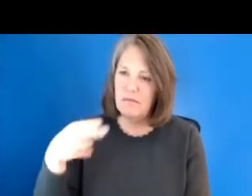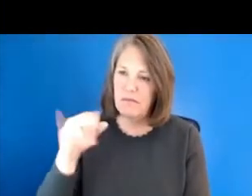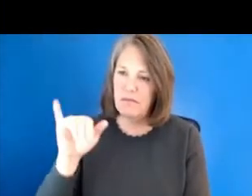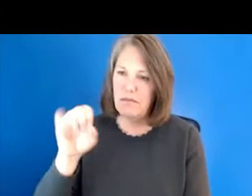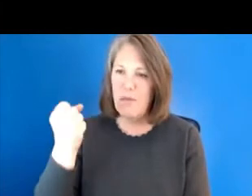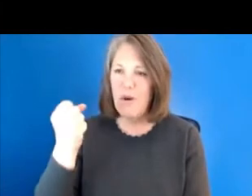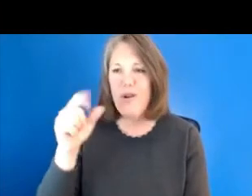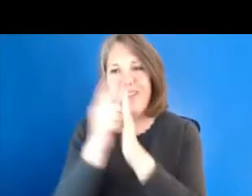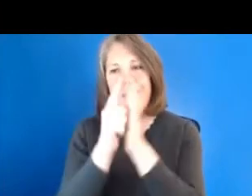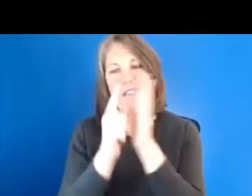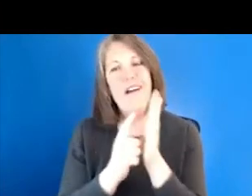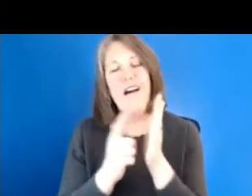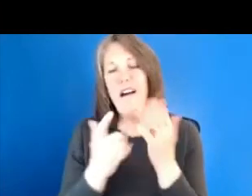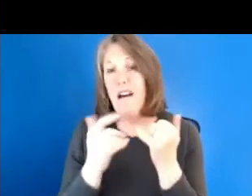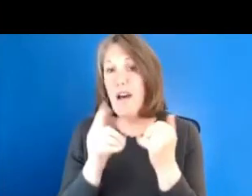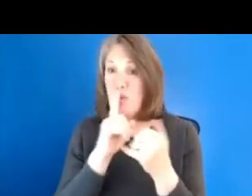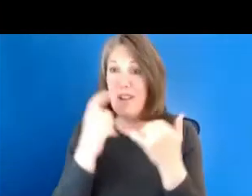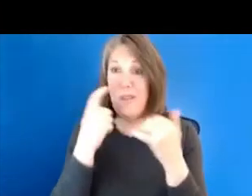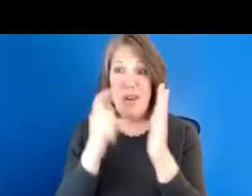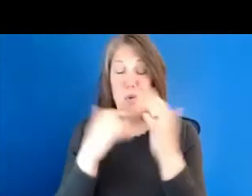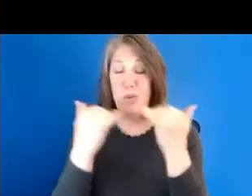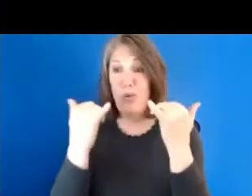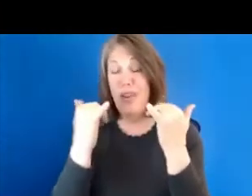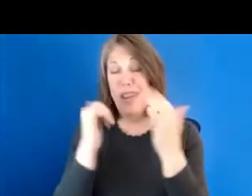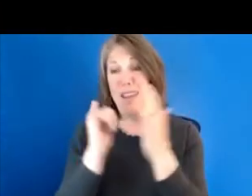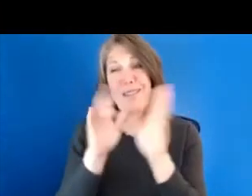that there was an issue here. So you won't be seeing these things.